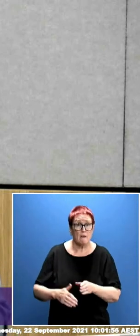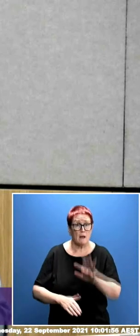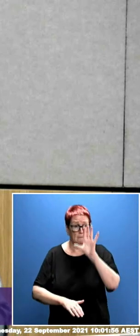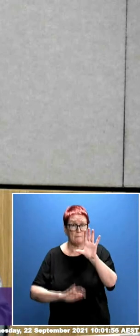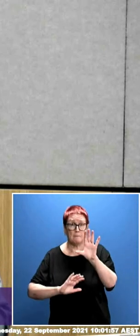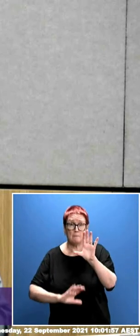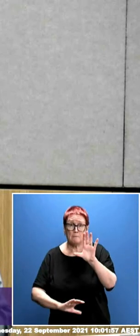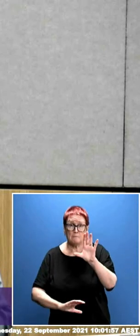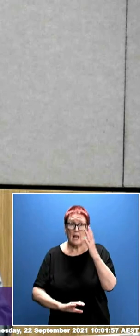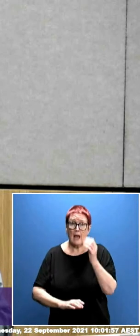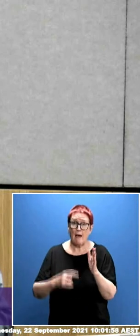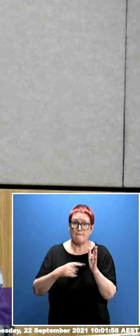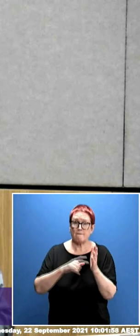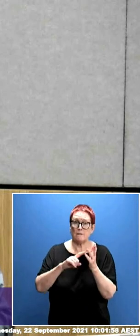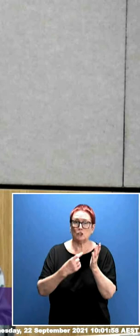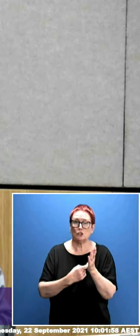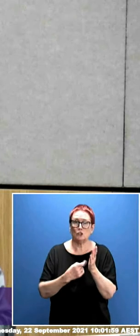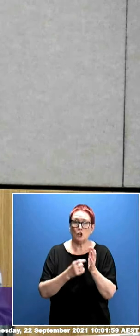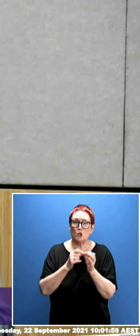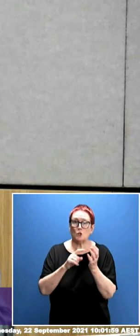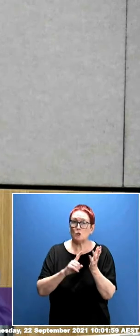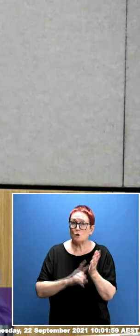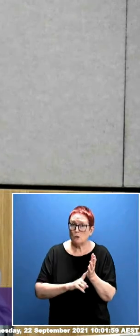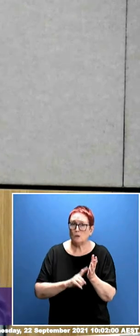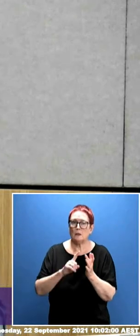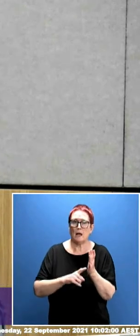as the home of both the Turrbal and Jagera Nations.